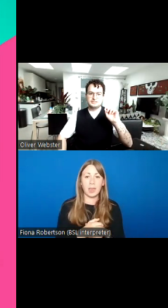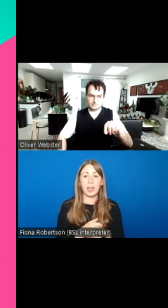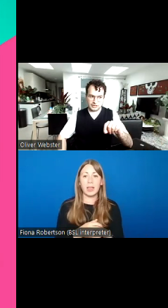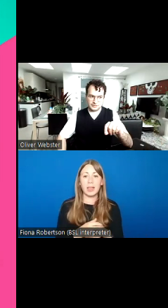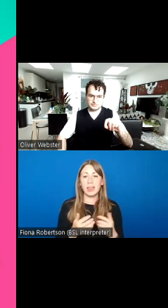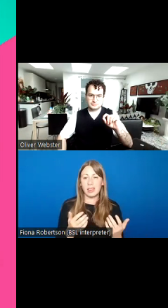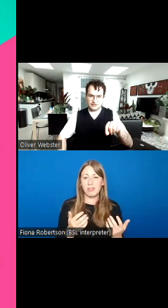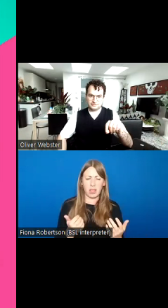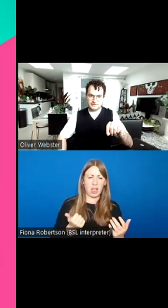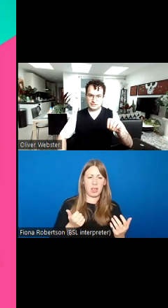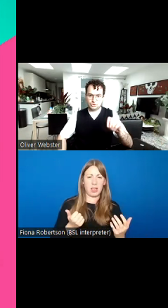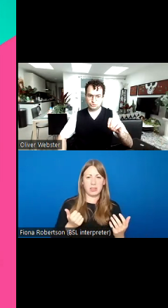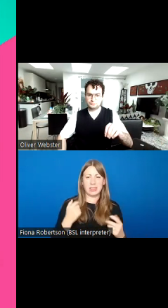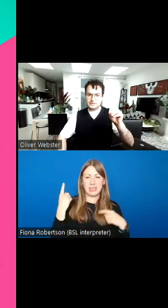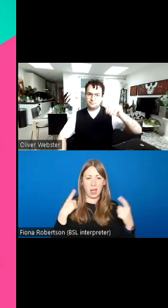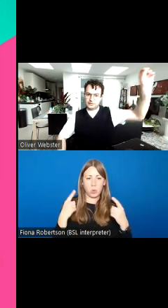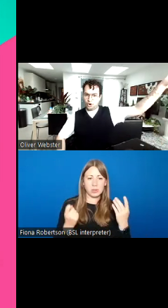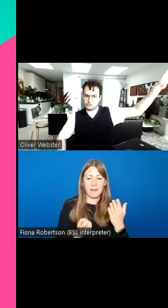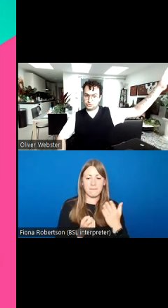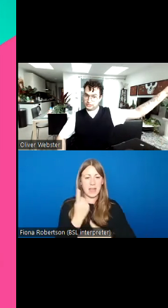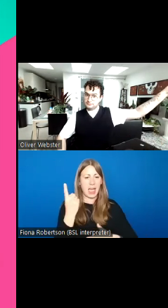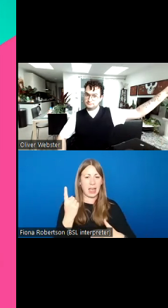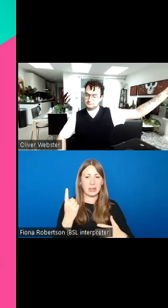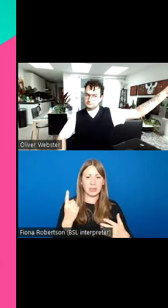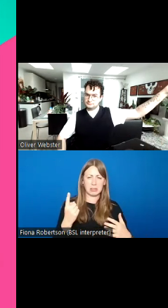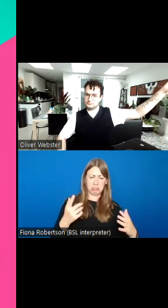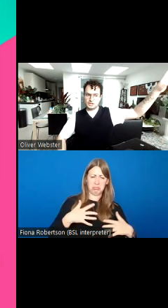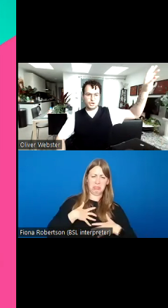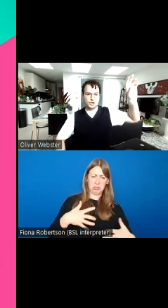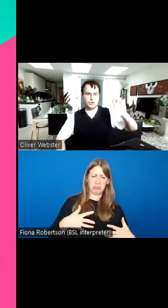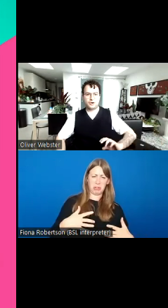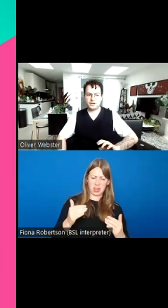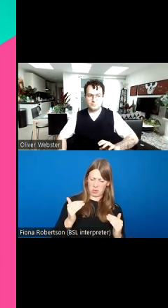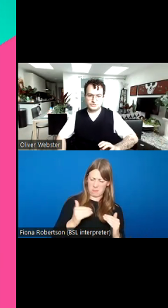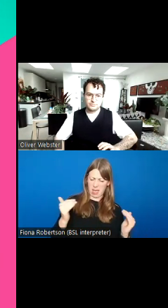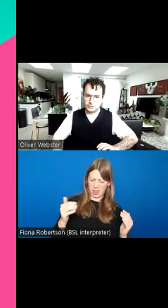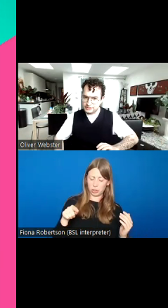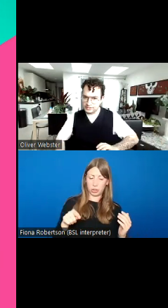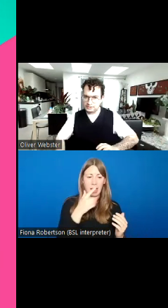Subtitle sound effects caused by something off-screen. When it comes to the music,